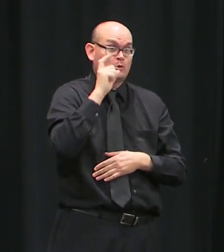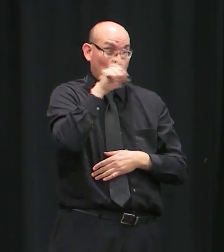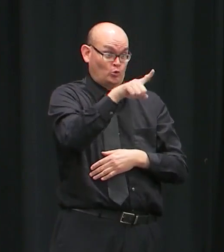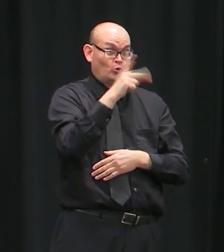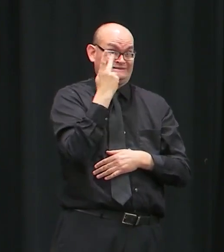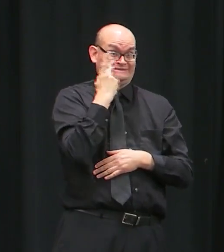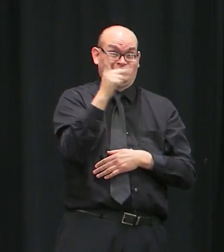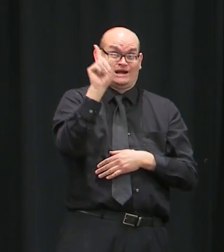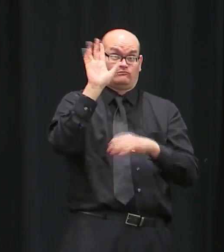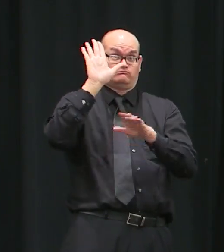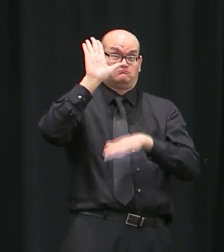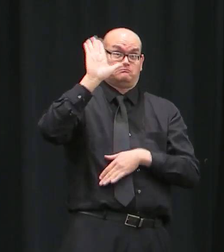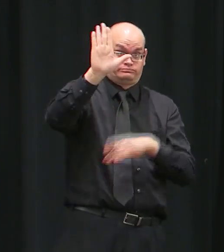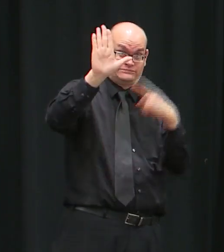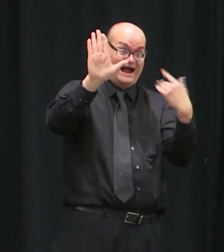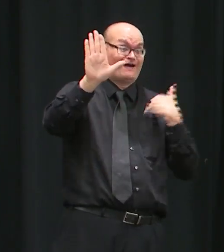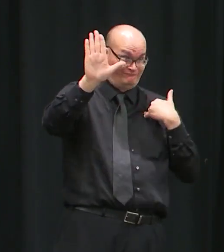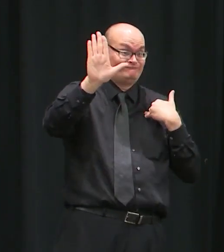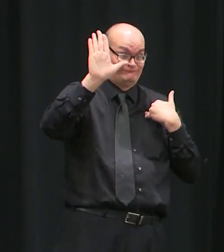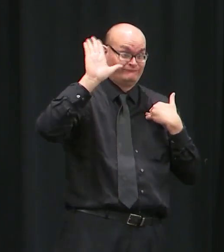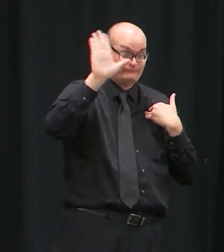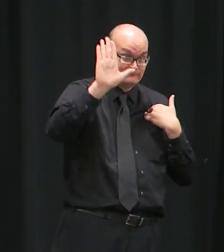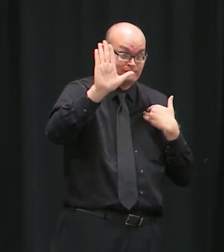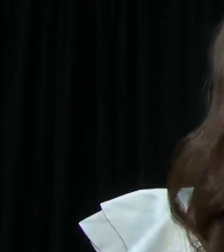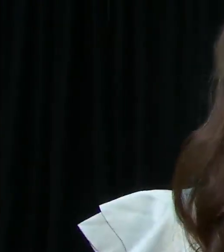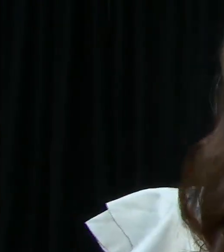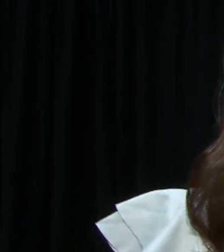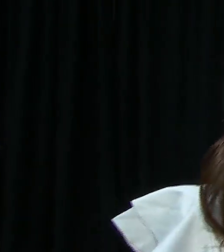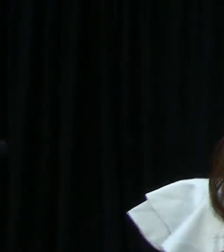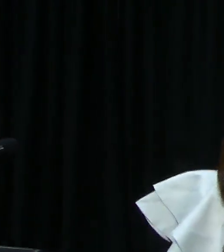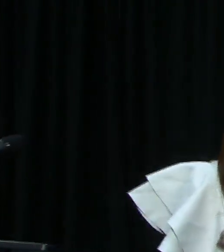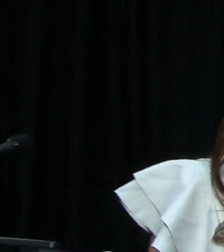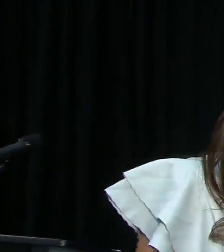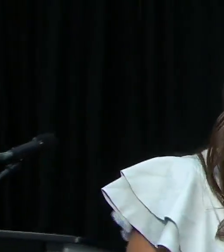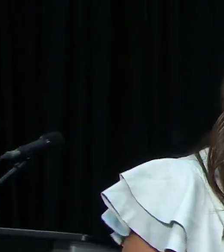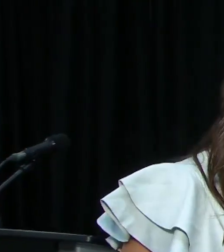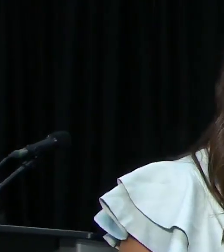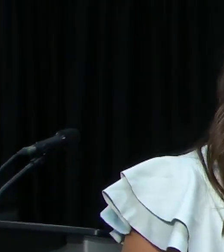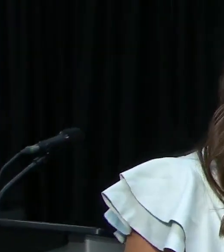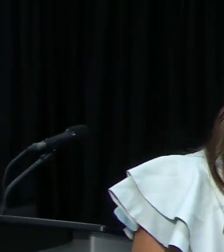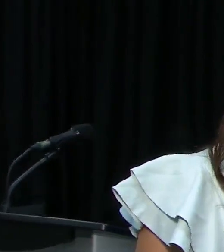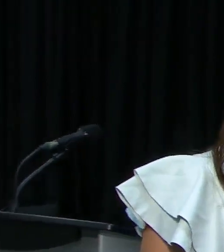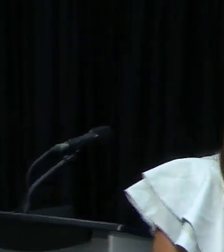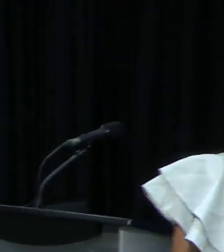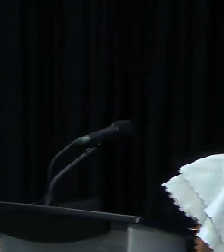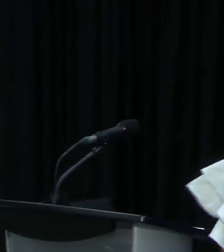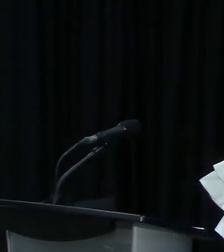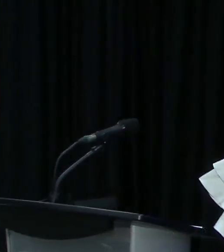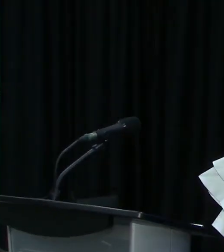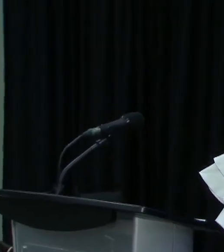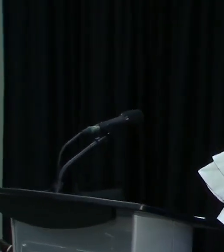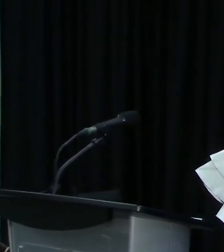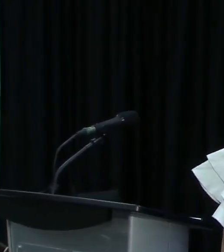WEARING THE CLOTH MASK. AND AS FAR AS THE PLEDGE GOES BUSINESSES THAT TAKE PART WILL BE GIVEN A WINDOW STICKER TO SHOW THE PUBLIC THAT THEY ARE OPEN FOR BUSINESS WITH